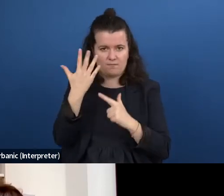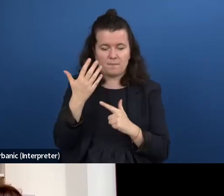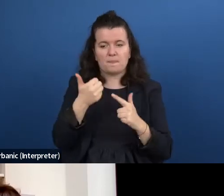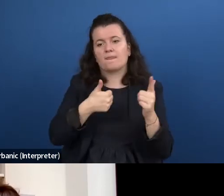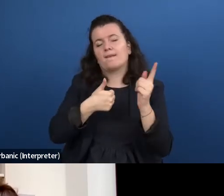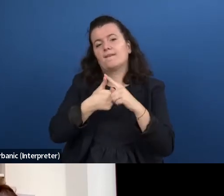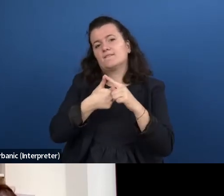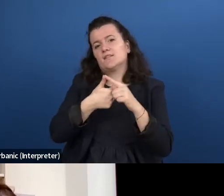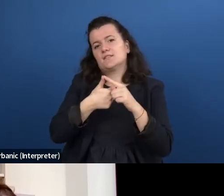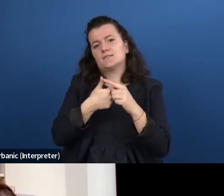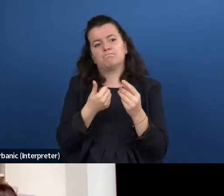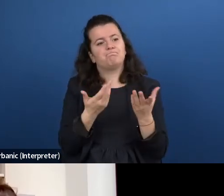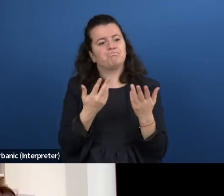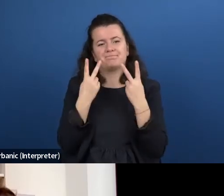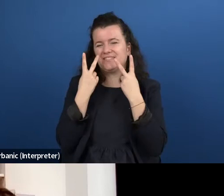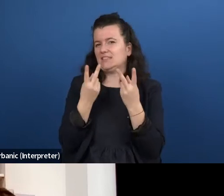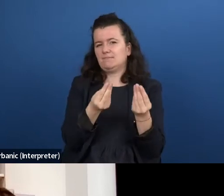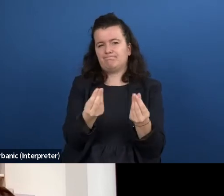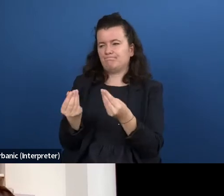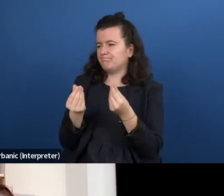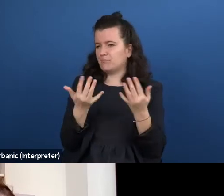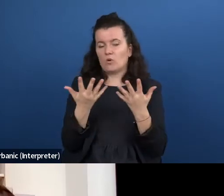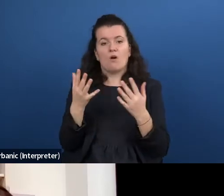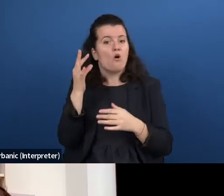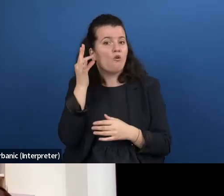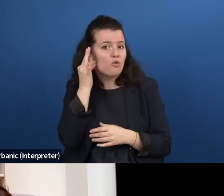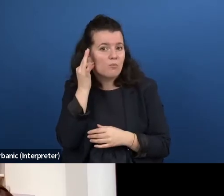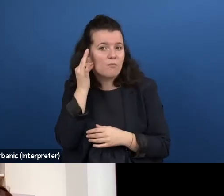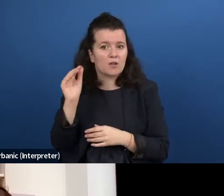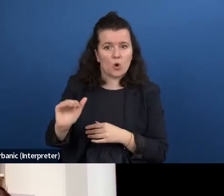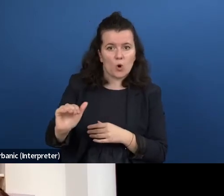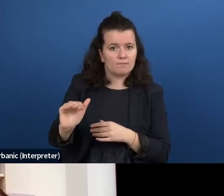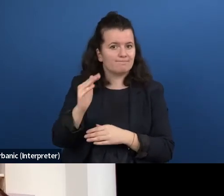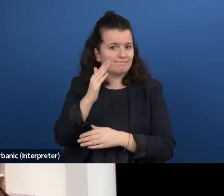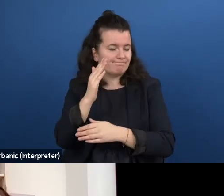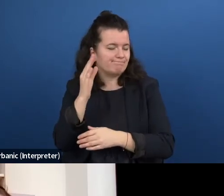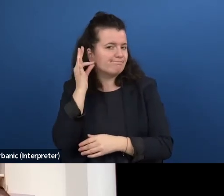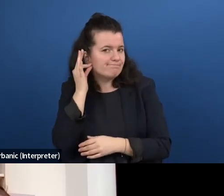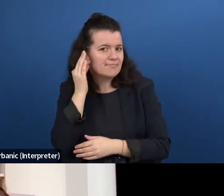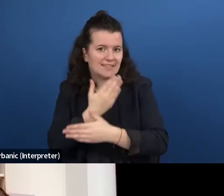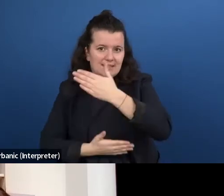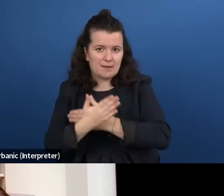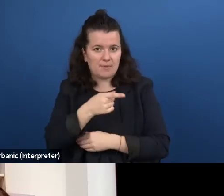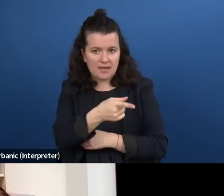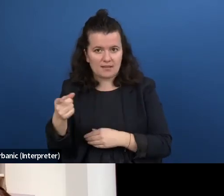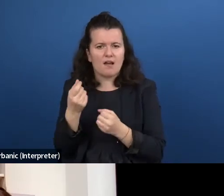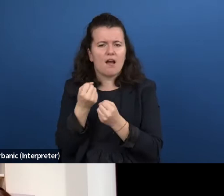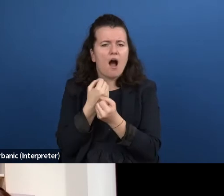of women and girls with disabilities is very widespread and scattered. However, it also has an invisible dimension